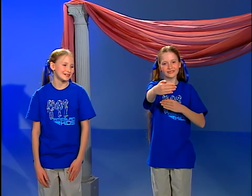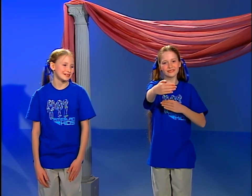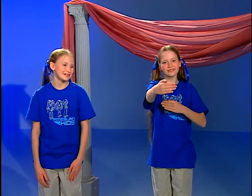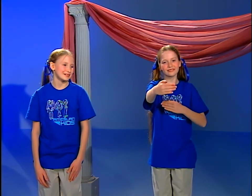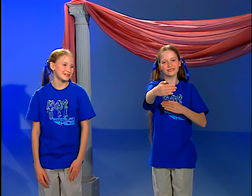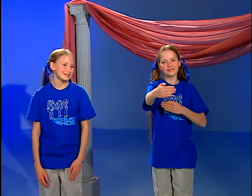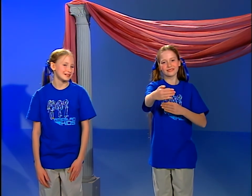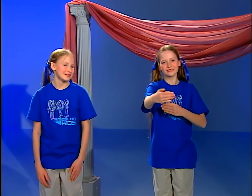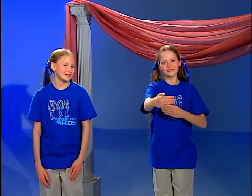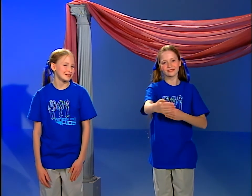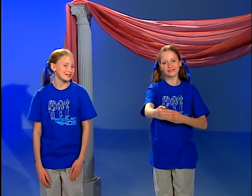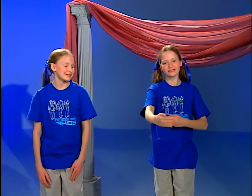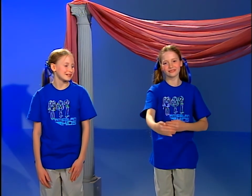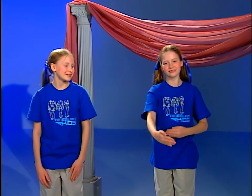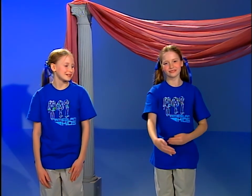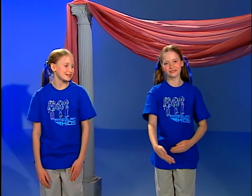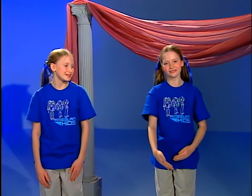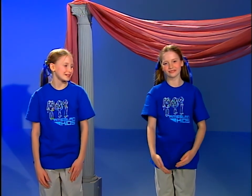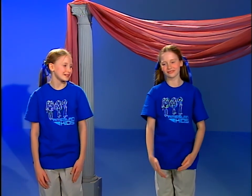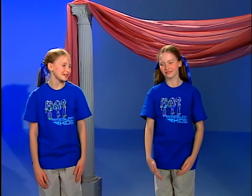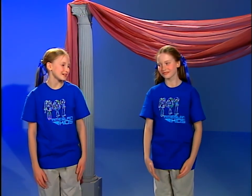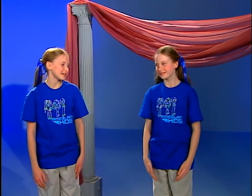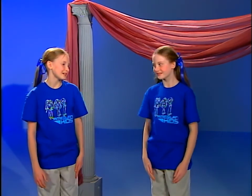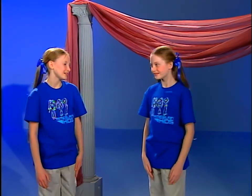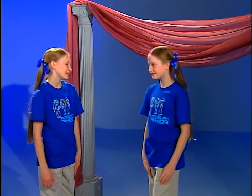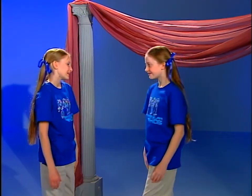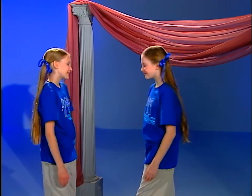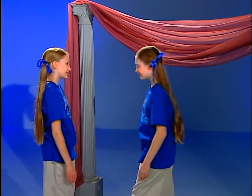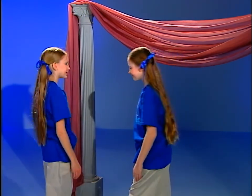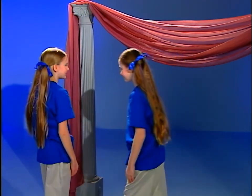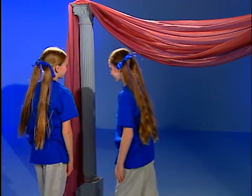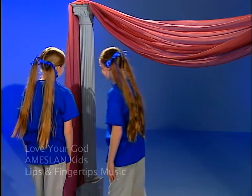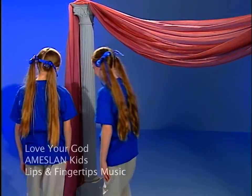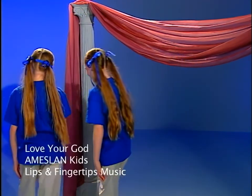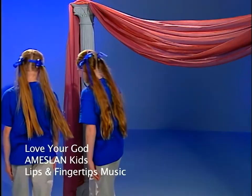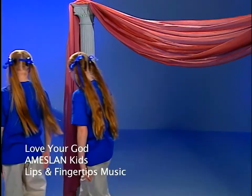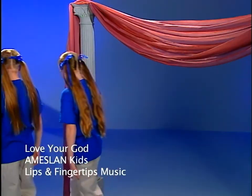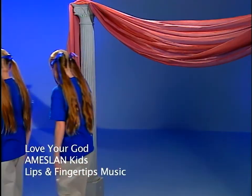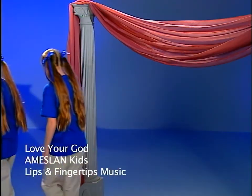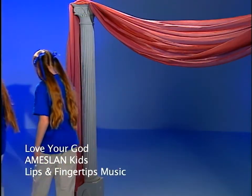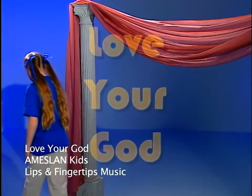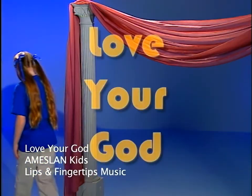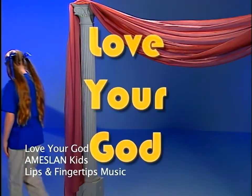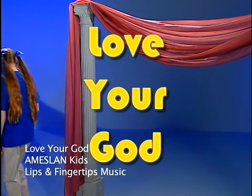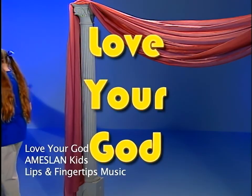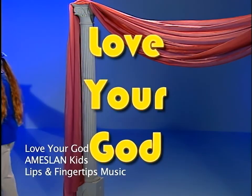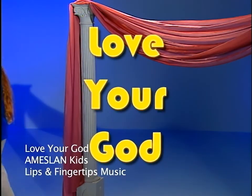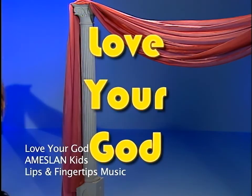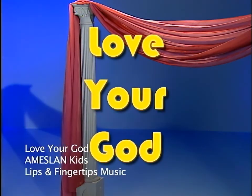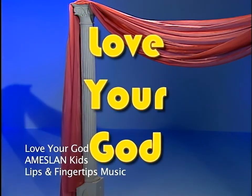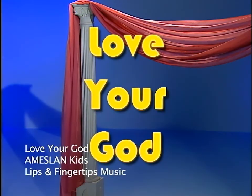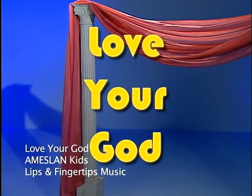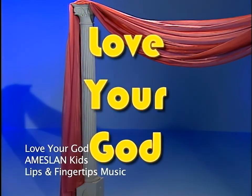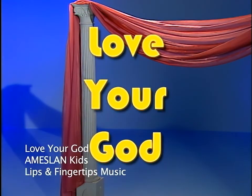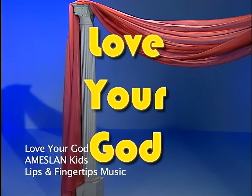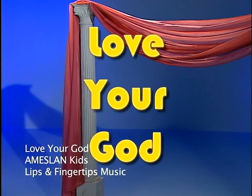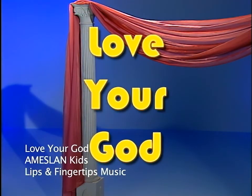I'D WANT THEM TO TELL THE TRUTH. I'D FEEL LIKE THAT WASN'T RIGHT, BUT I'D FORGIVE THEM.